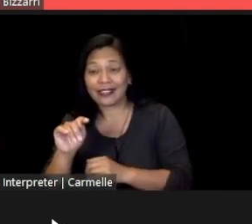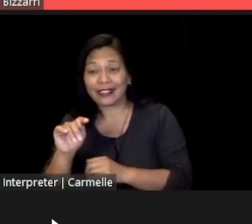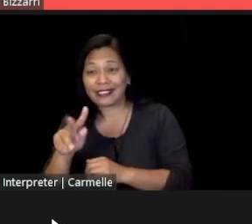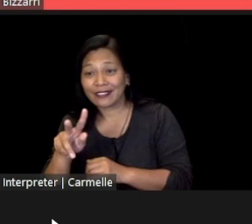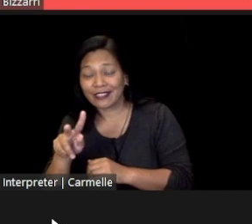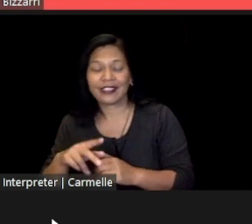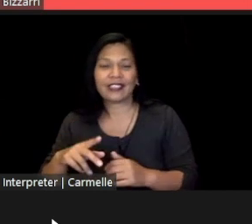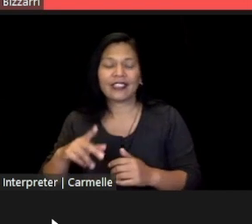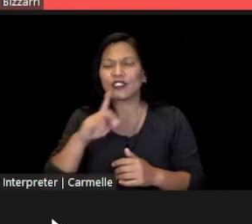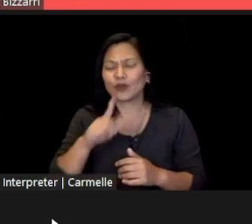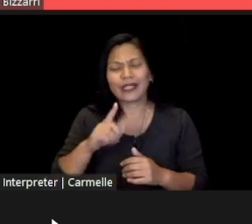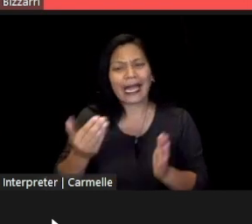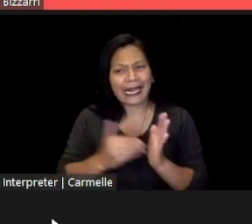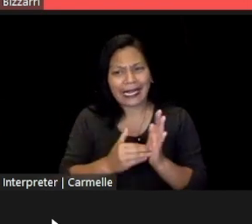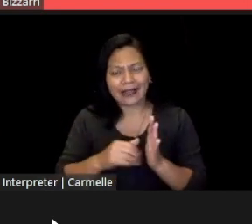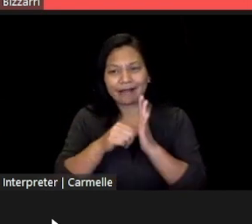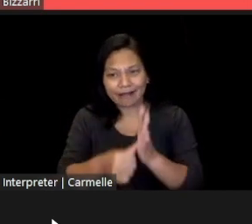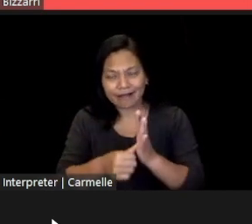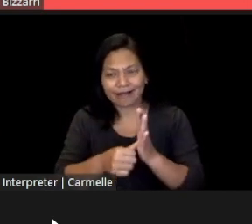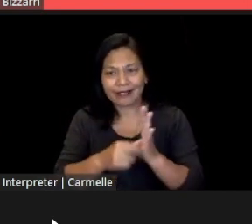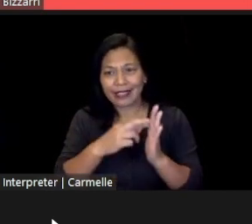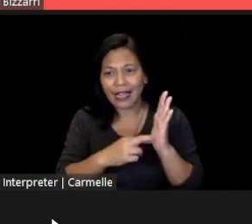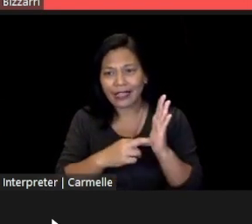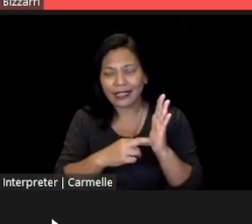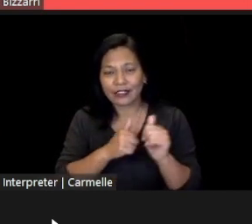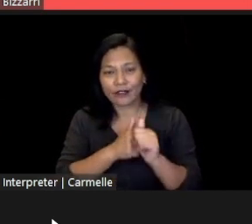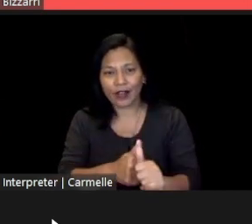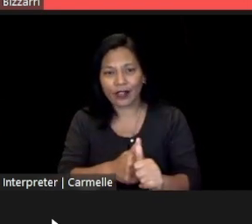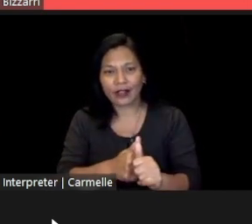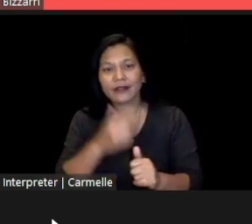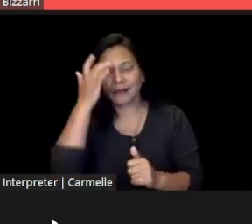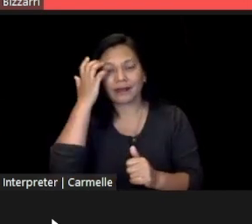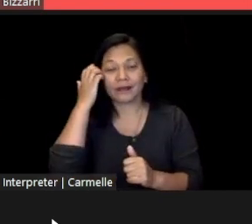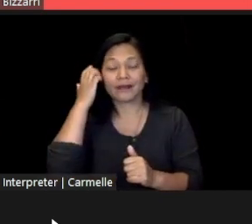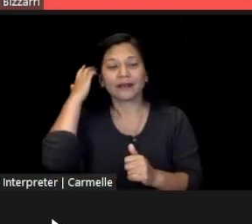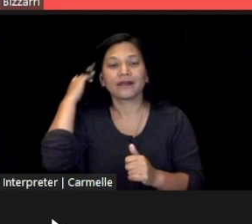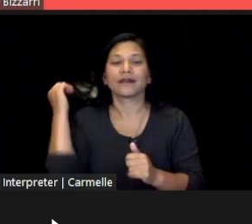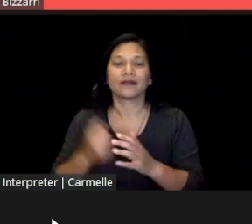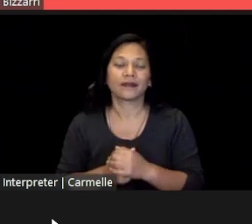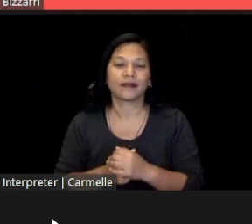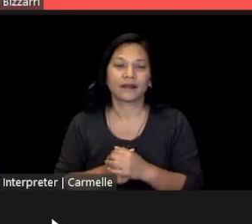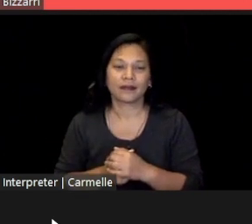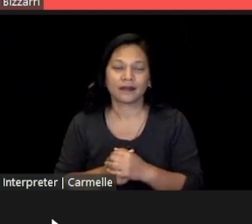So again, look at the guidelines, but you must have that convergence in the convergence stream goes without saying.